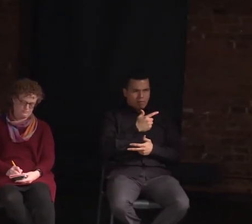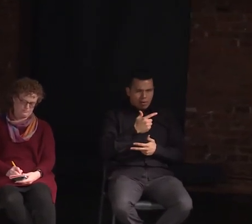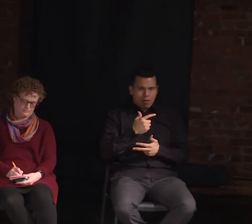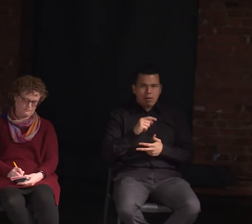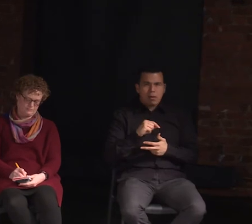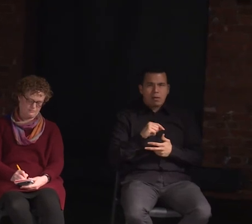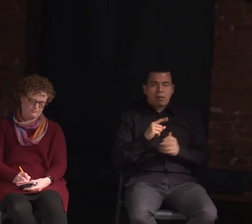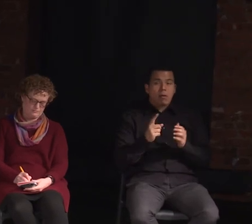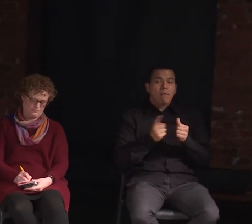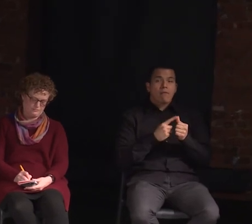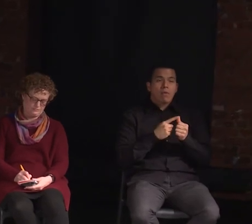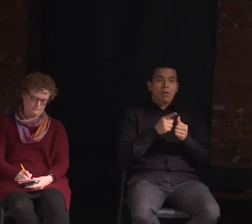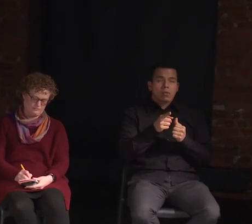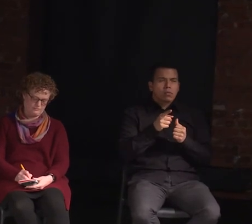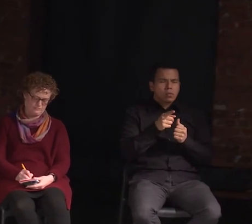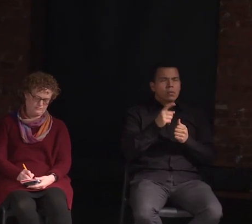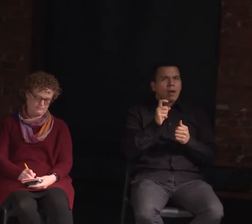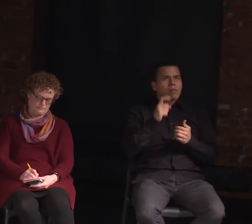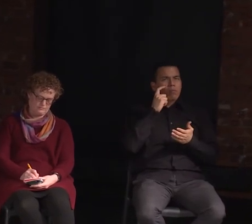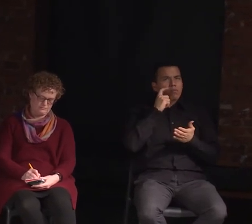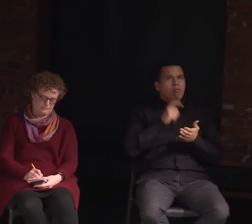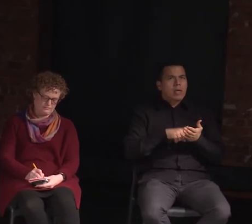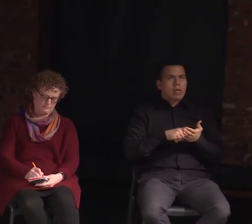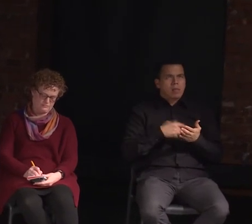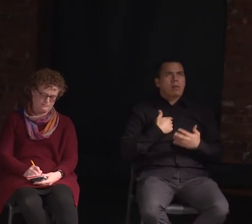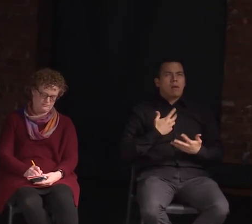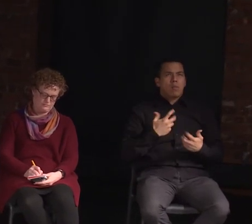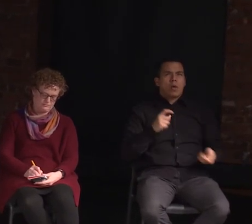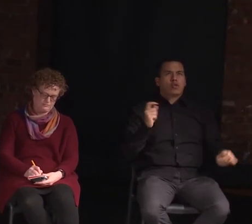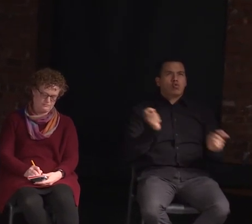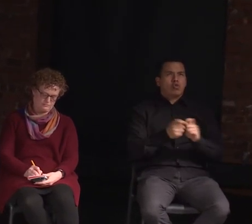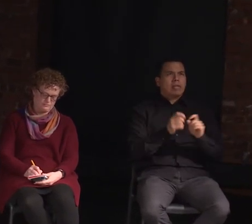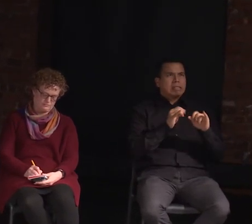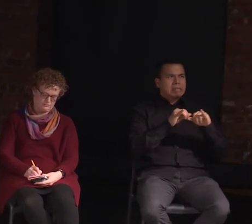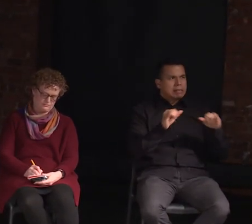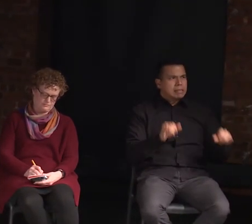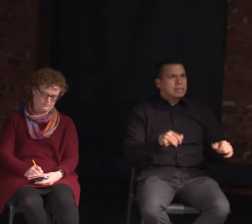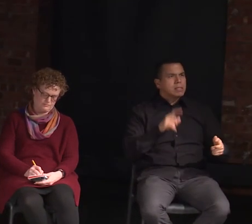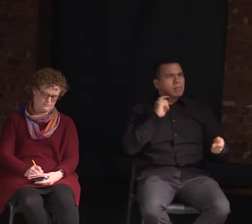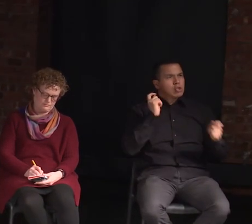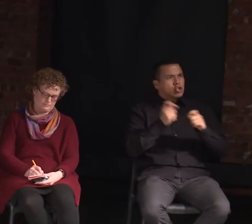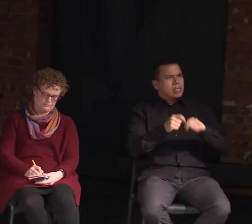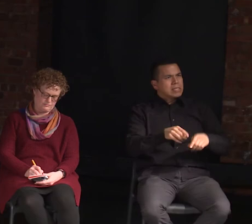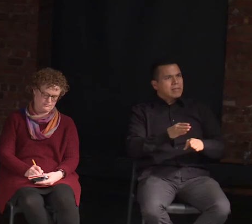all here because we want to change the system, we want to change the field and that requires partnership.